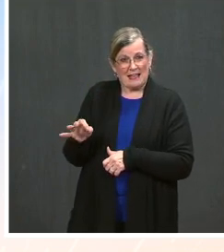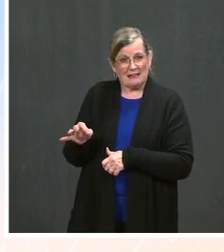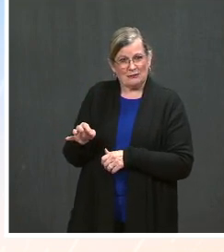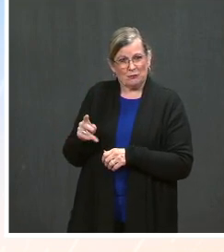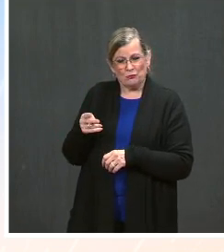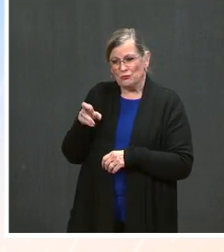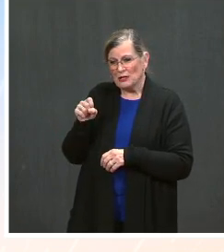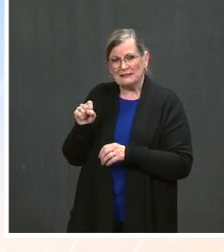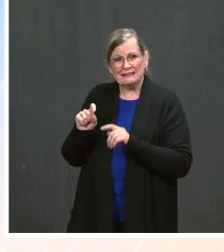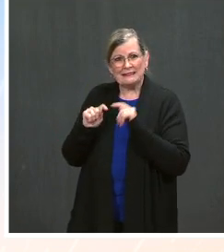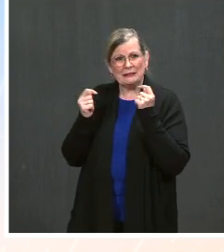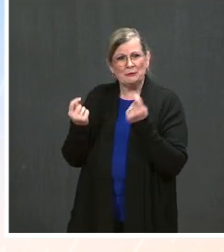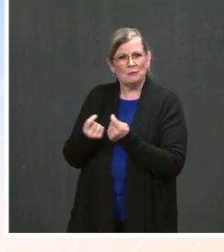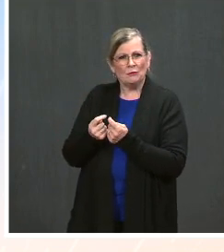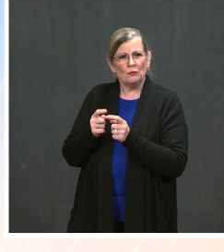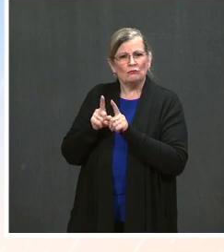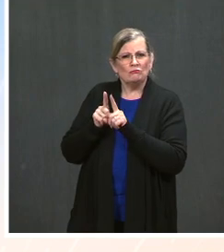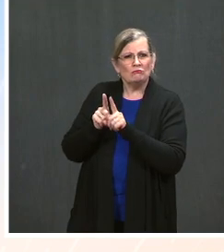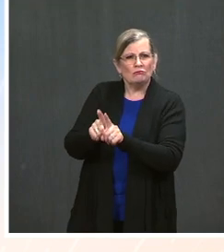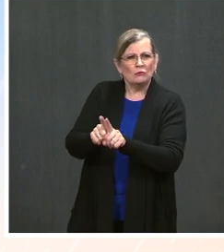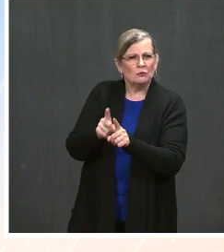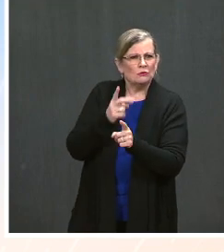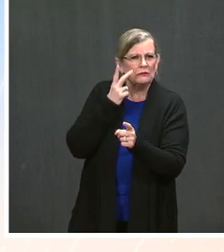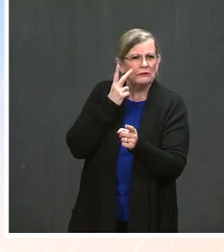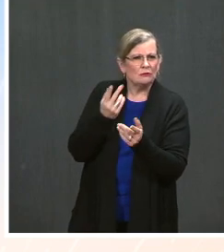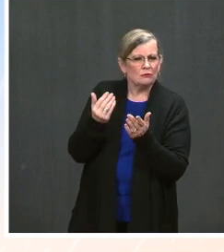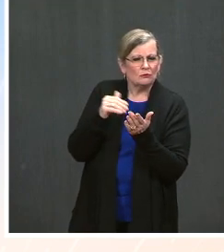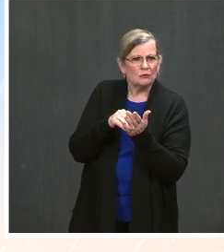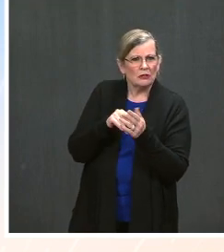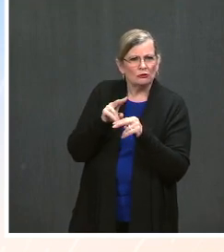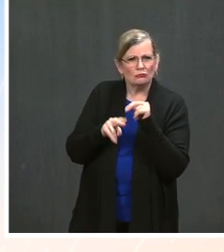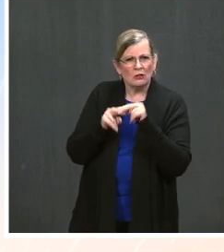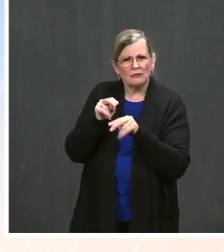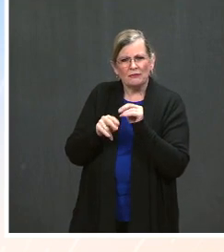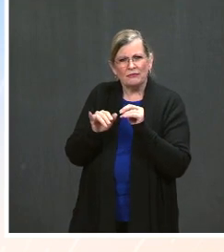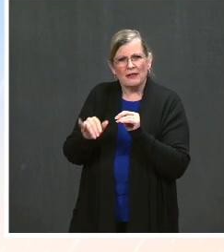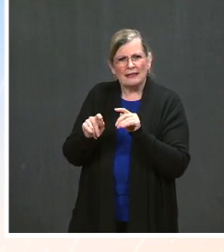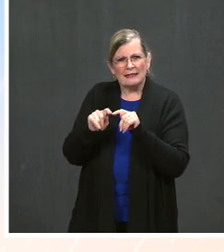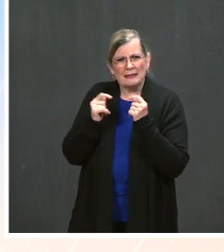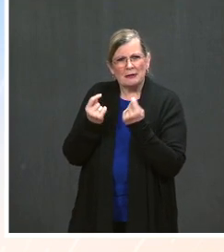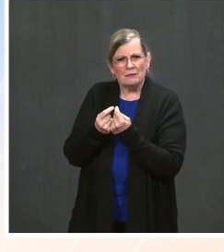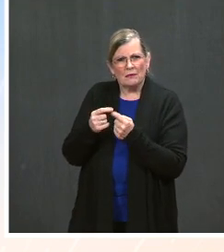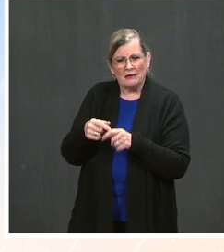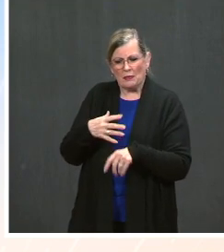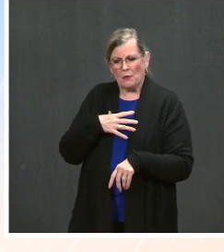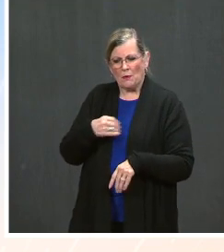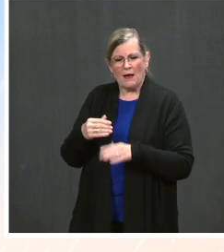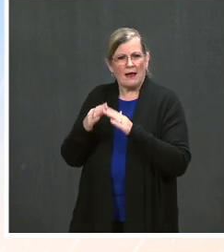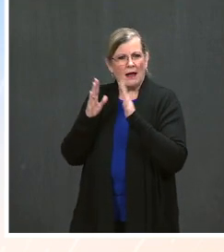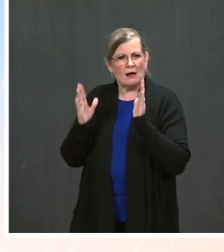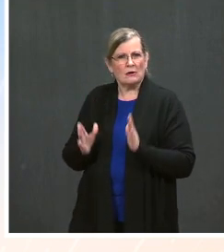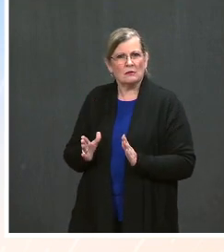reconstruct the team that's around him in the White House. The Press: And there have been some changes to the perimeter outside here with the Vice President